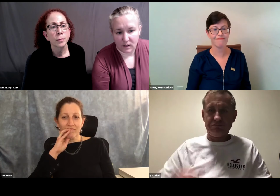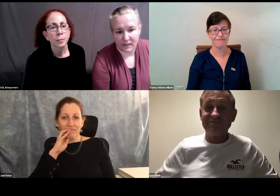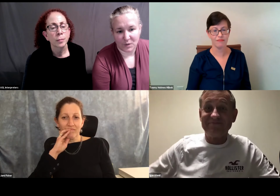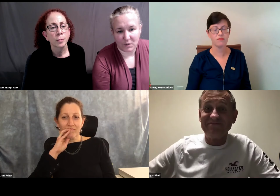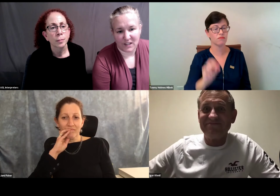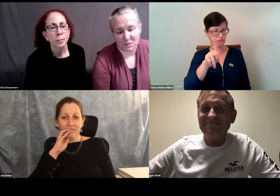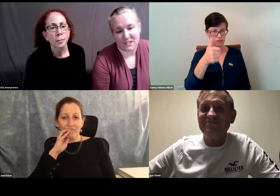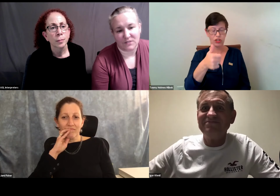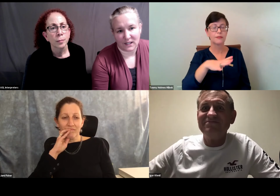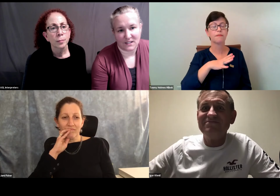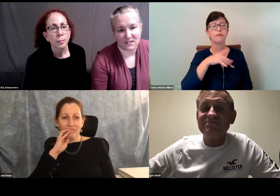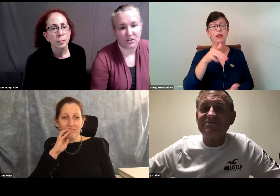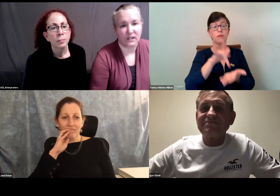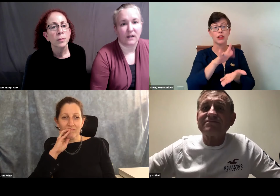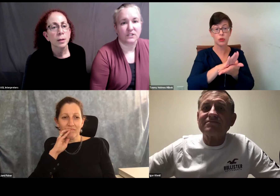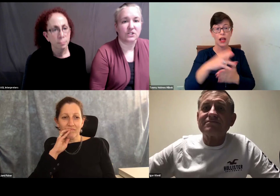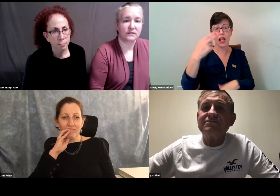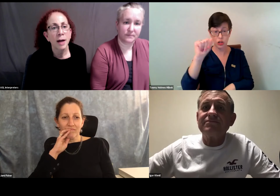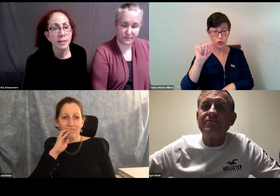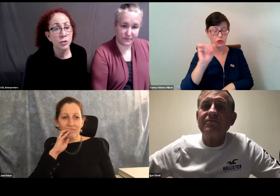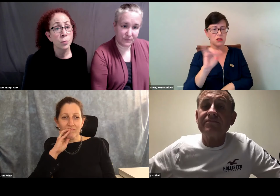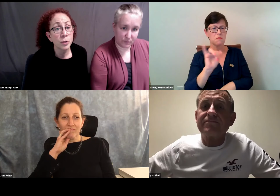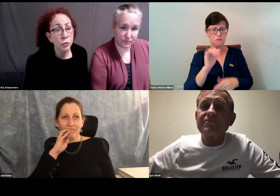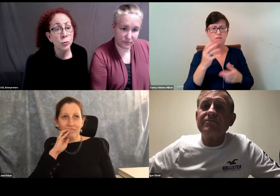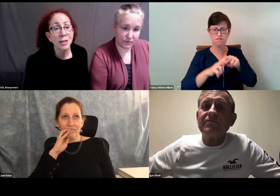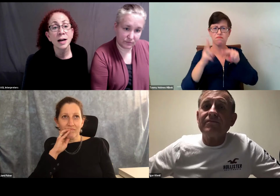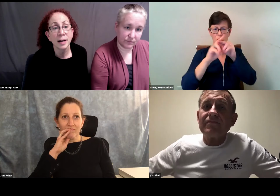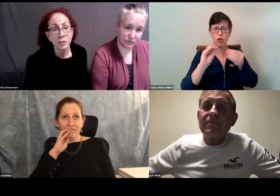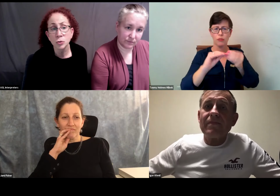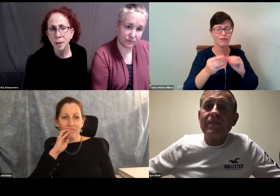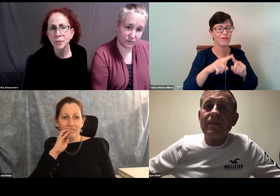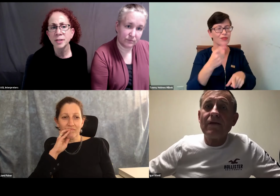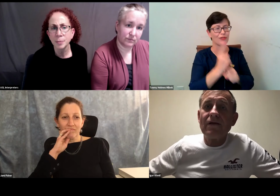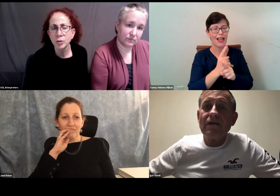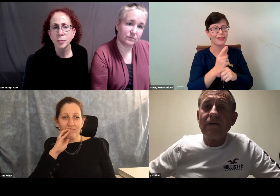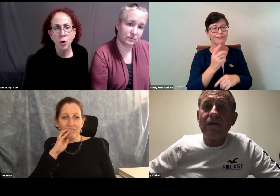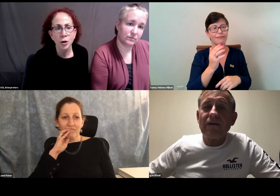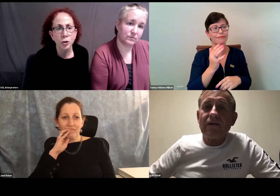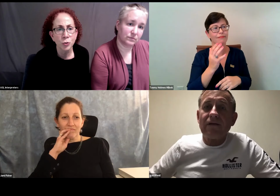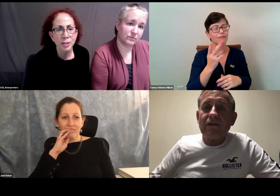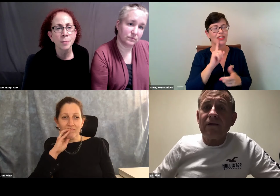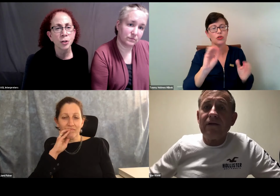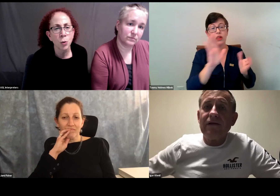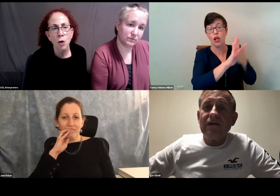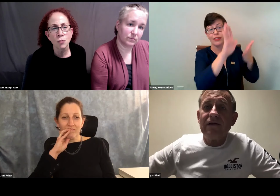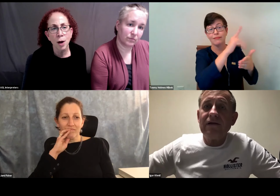that's what i'm looking at specifically not necessarily college, I see so middle schools and high schools, about the same those numbers are increasing, but you are right.